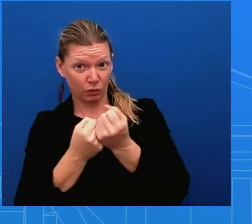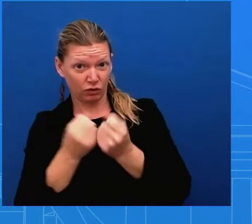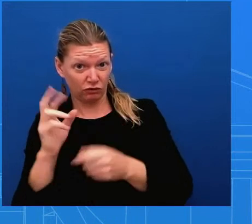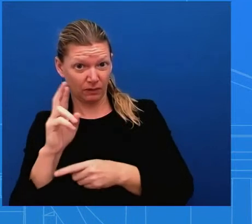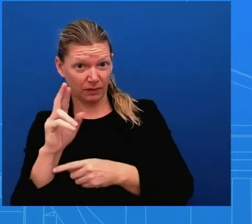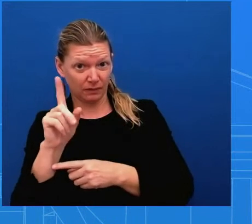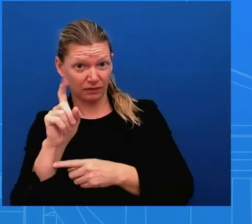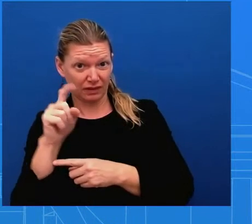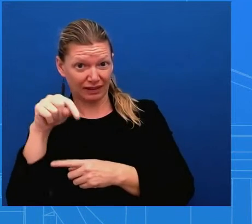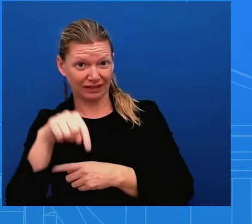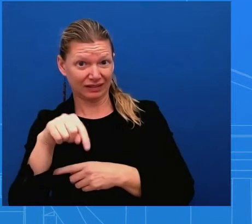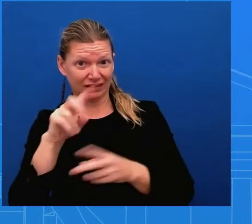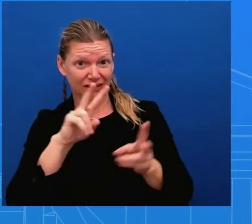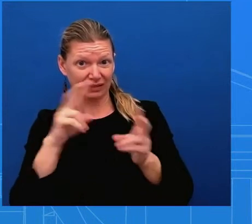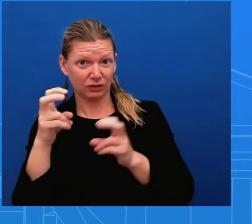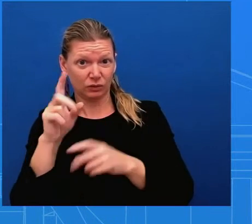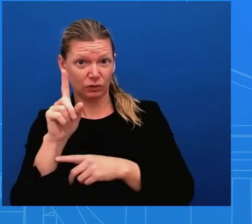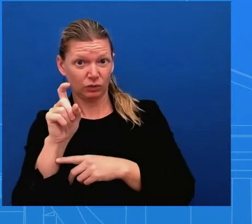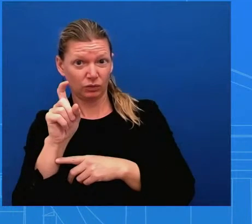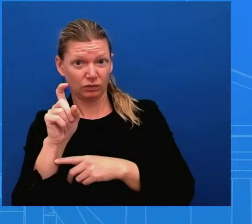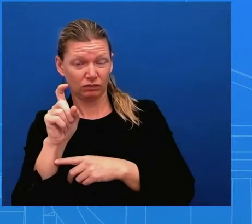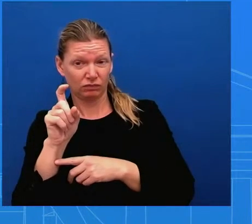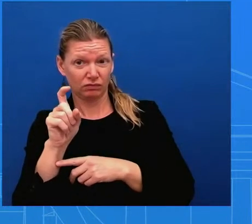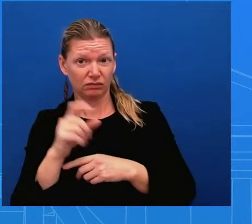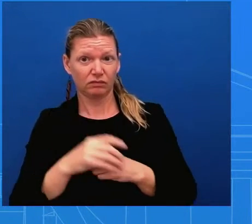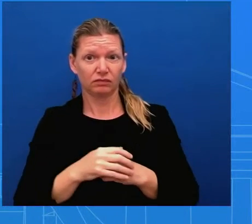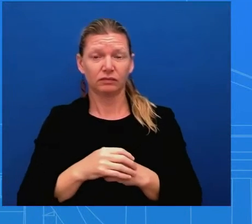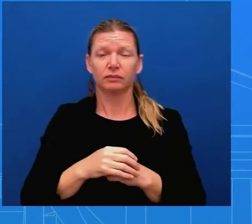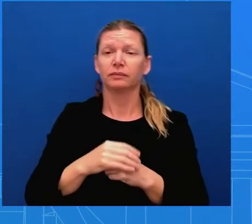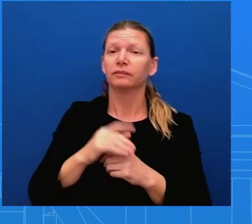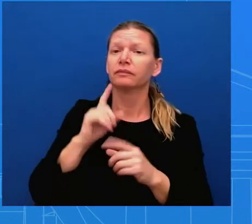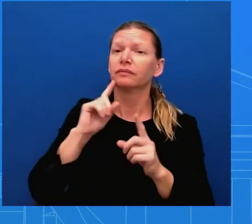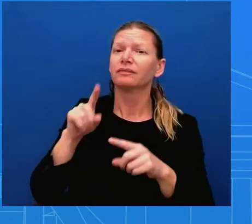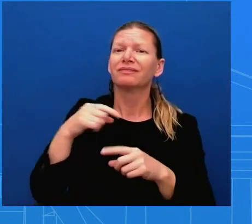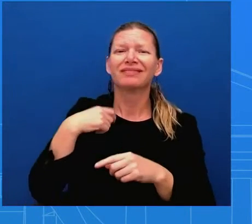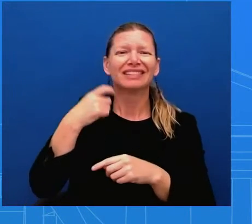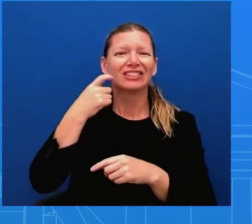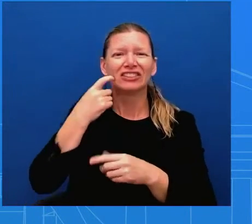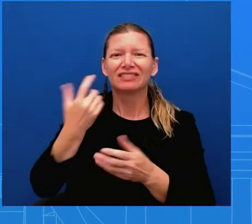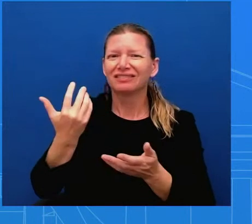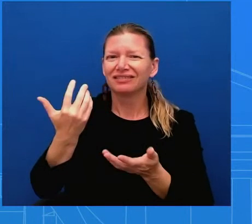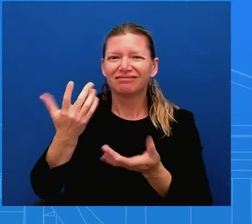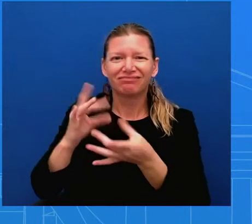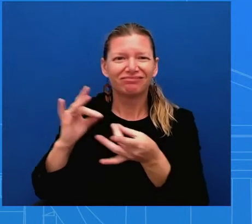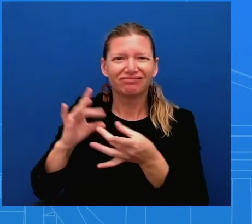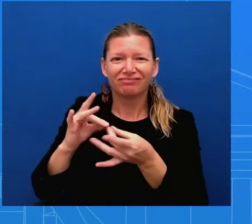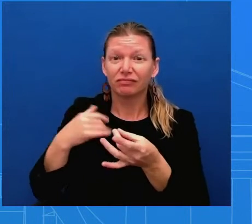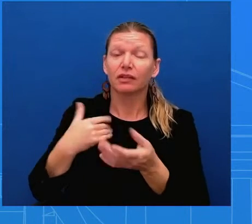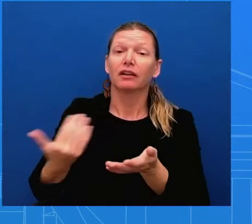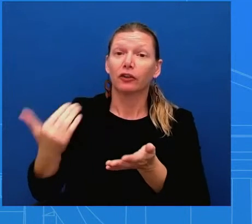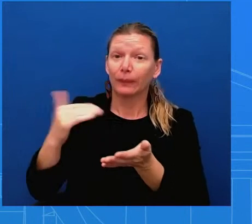I just repeated basically what -- what I wanted to say to this question, which is Pre- -- this President has been very clear.